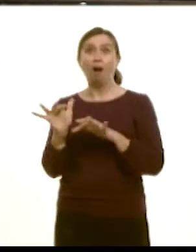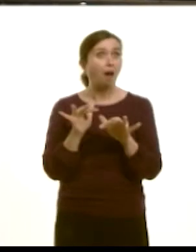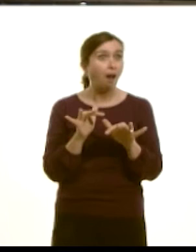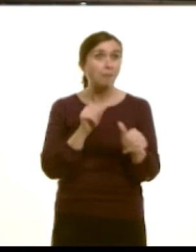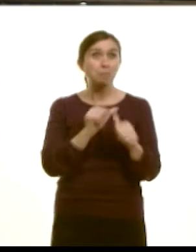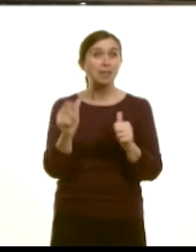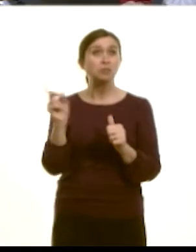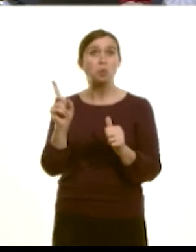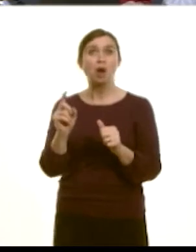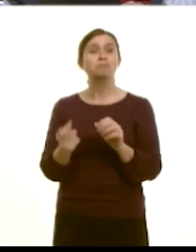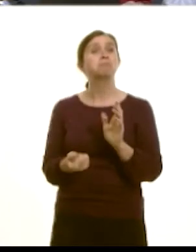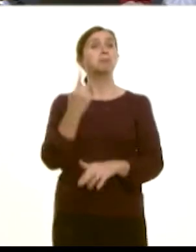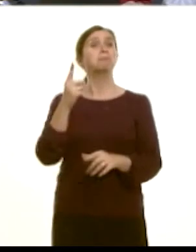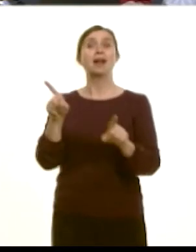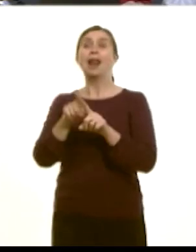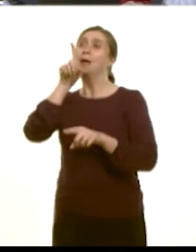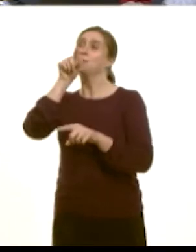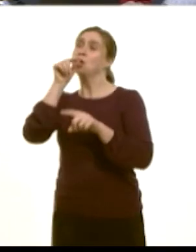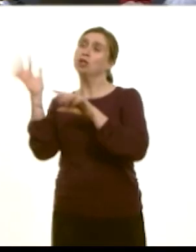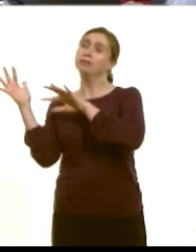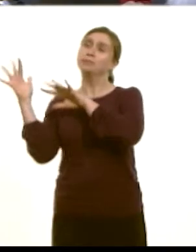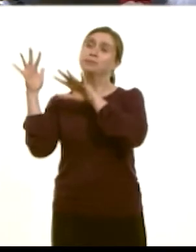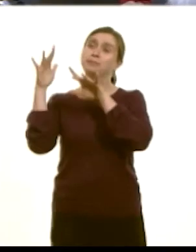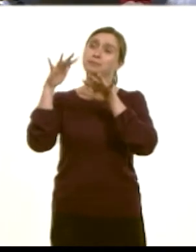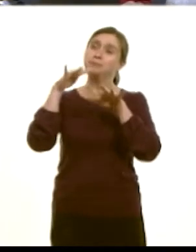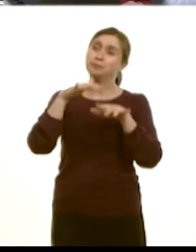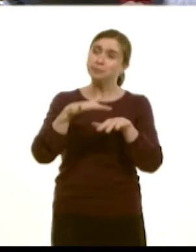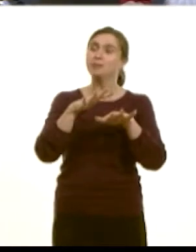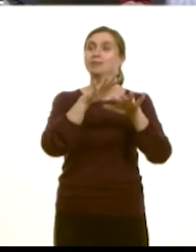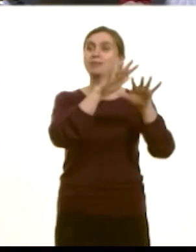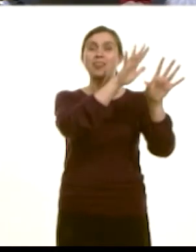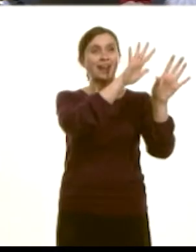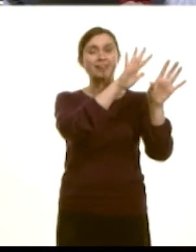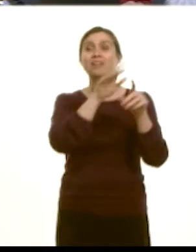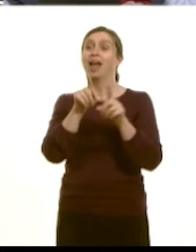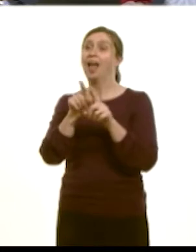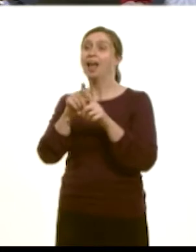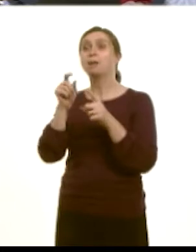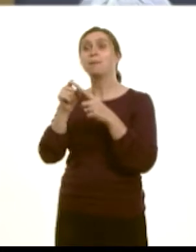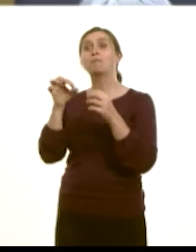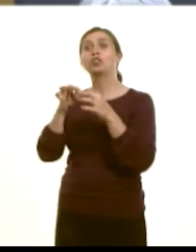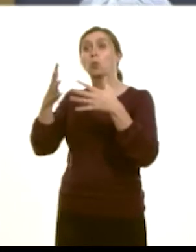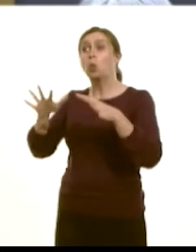the migrant birds that we get this time of year, and the superpod of dolphins in Pembrokeshire waters more recently.